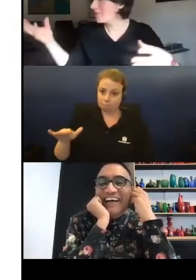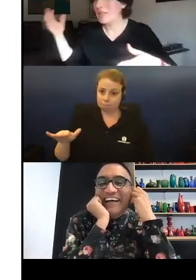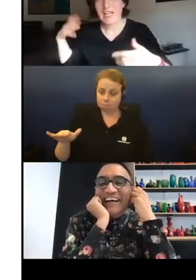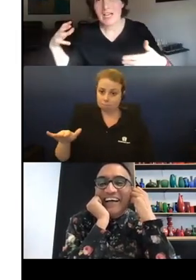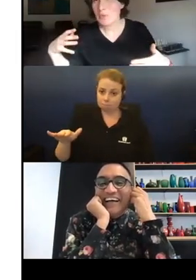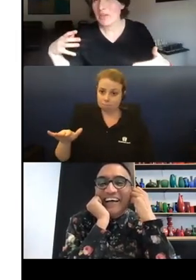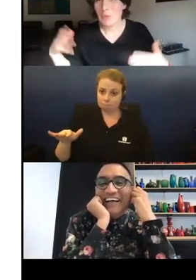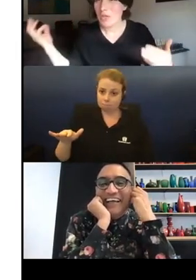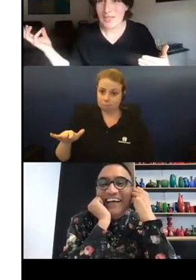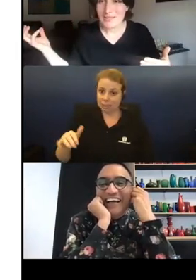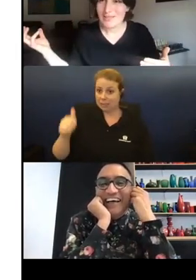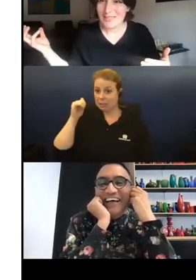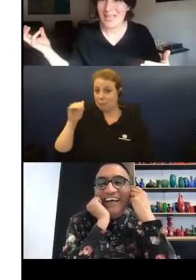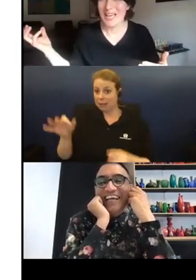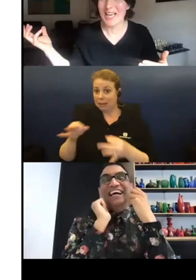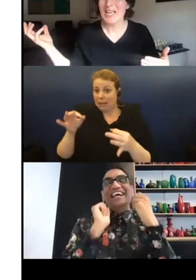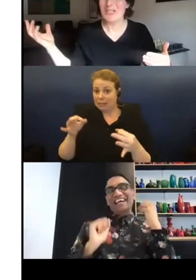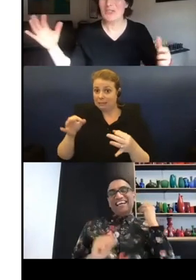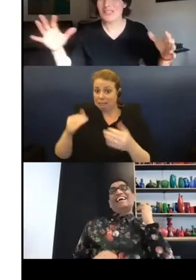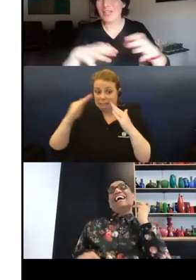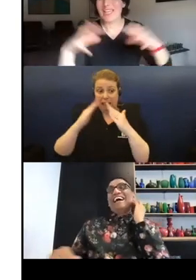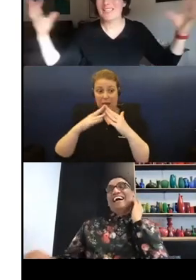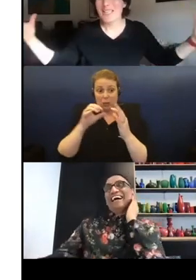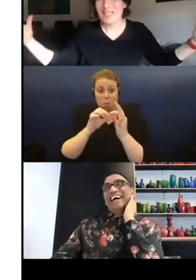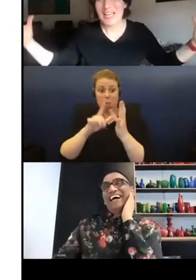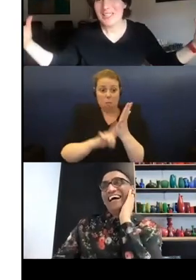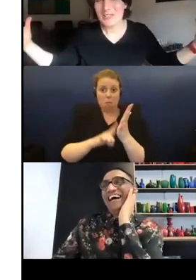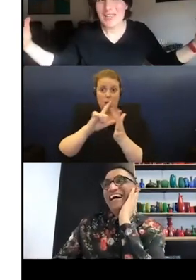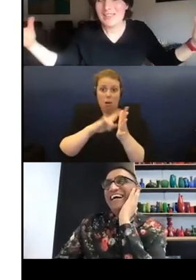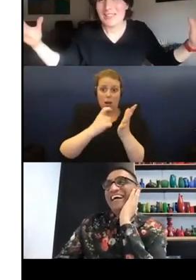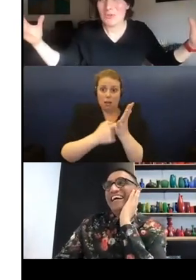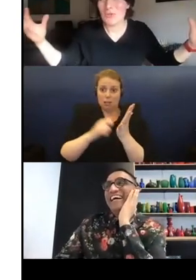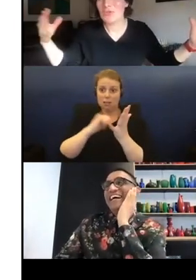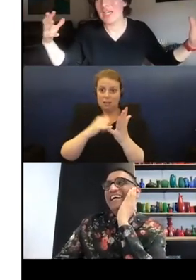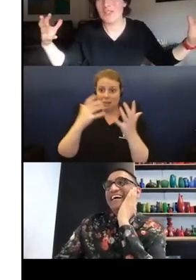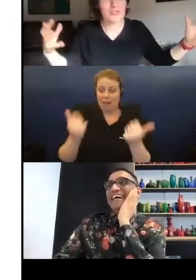the house we have bollards you know the great great he and it was so strange you know with